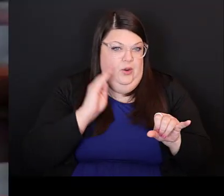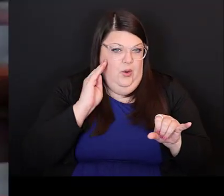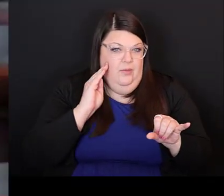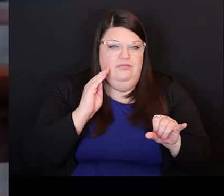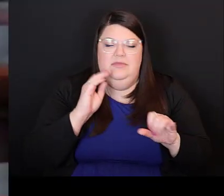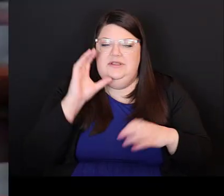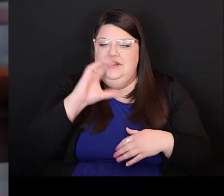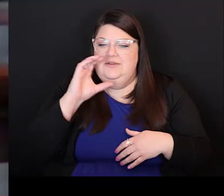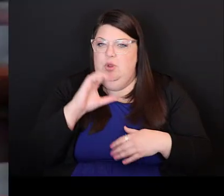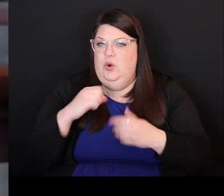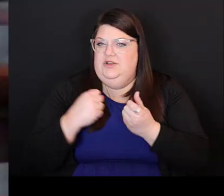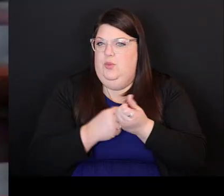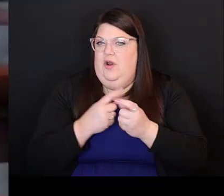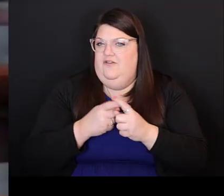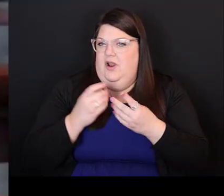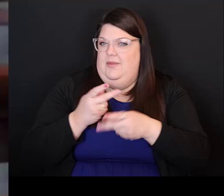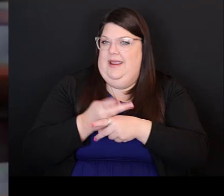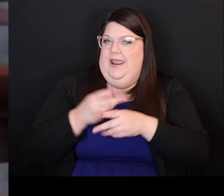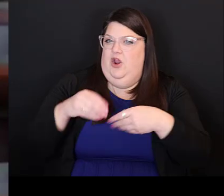Let's explore remote support from a caregiver.